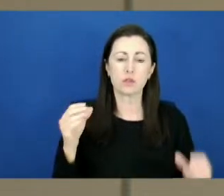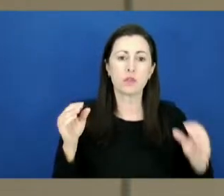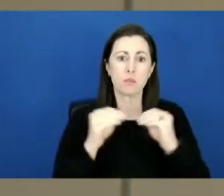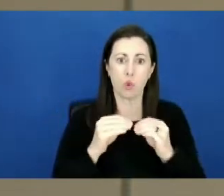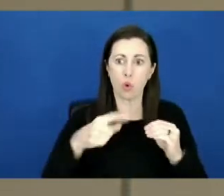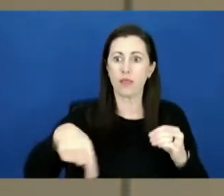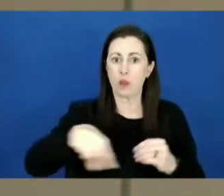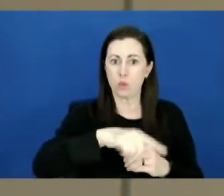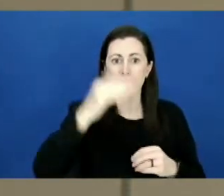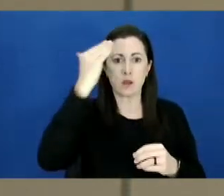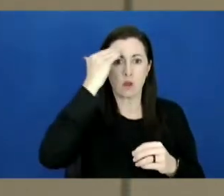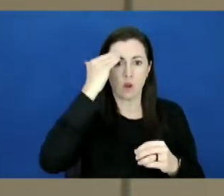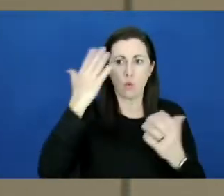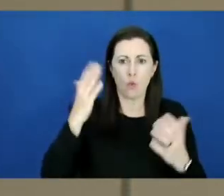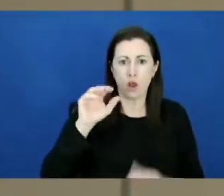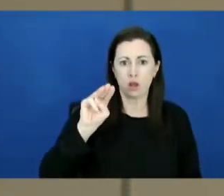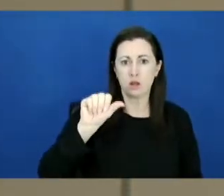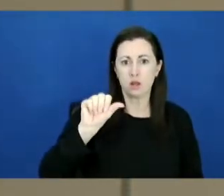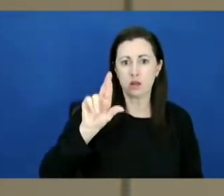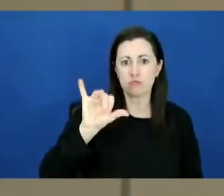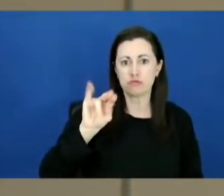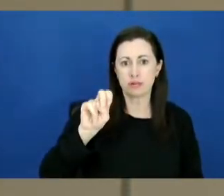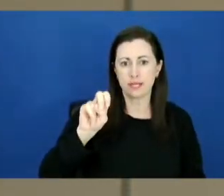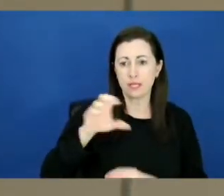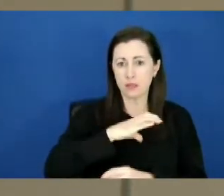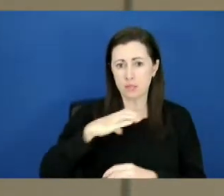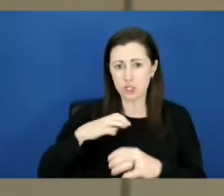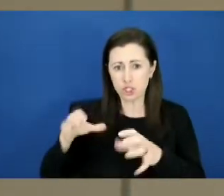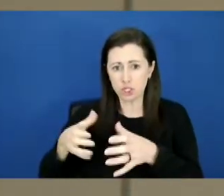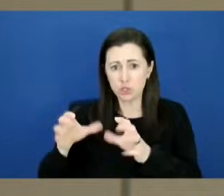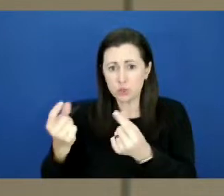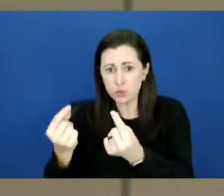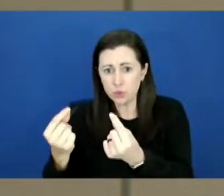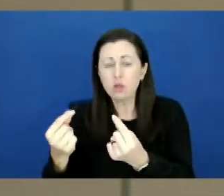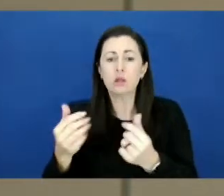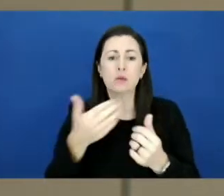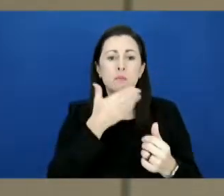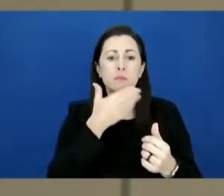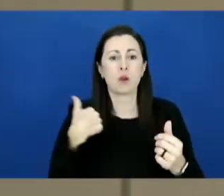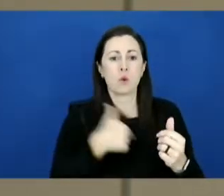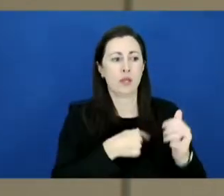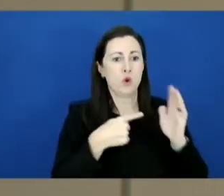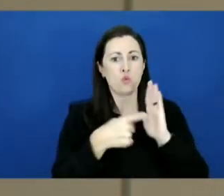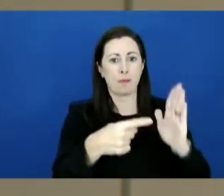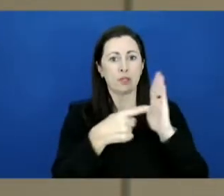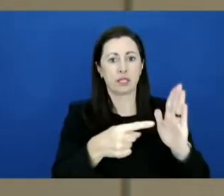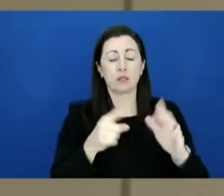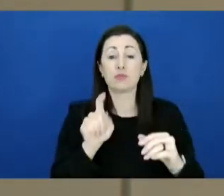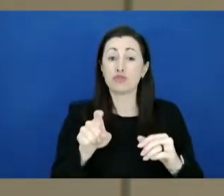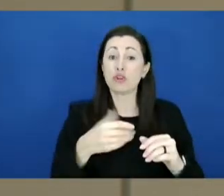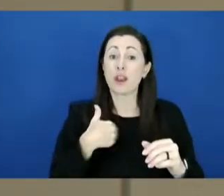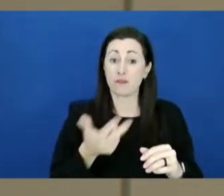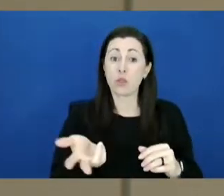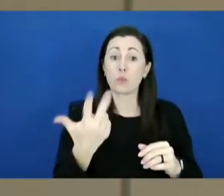OTHER, THE BETTER. YOU KNOW? LIKE THE MORE THAT ALL OF US KNOW ABOUT WHAT THE MARINE